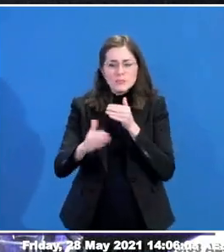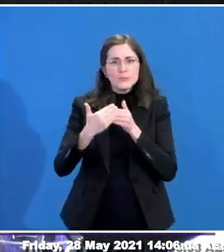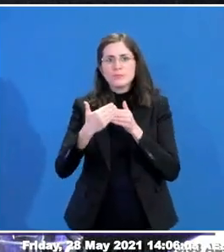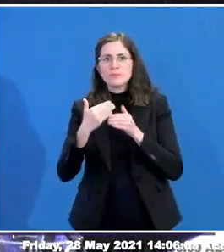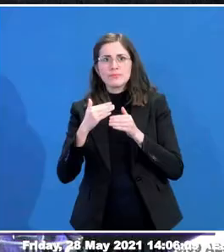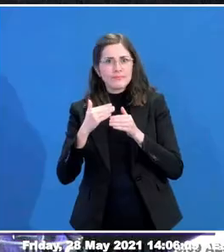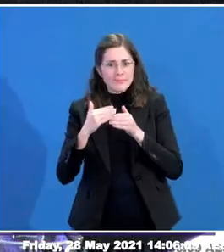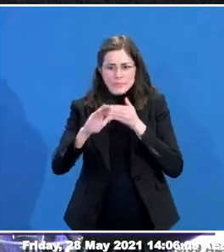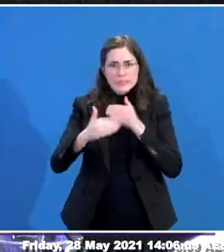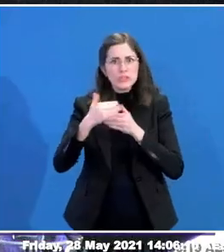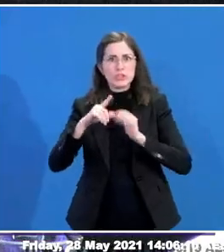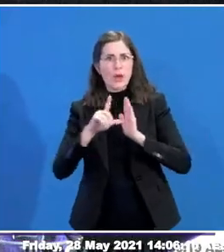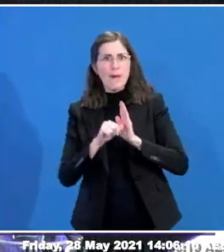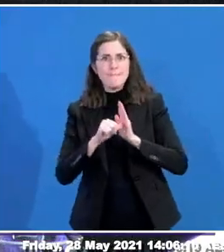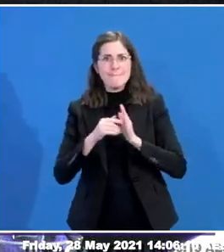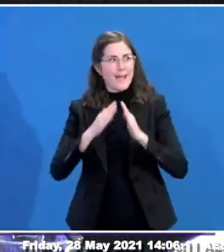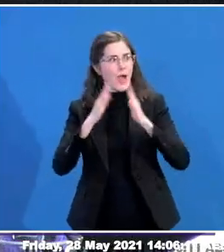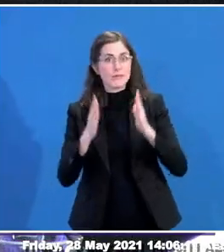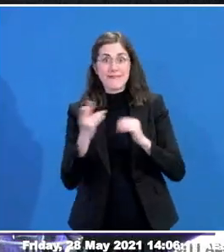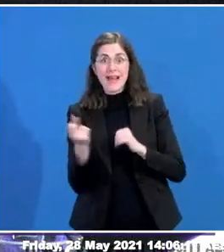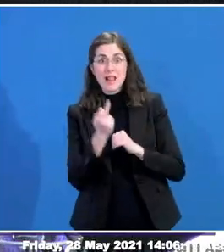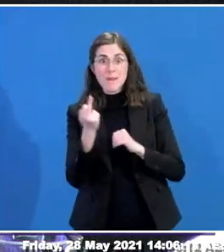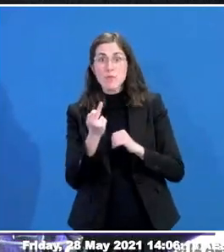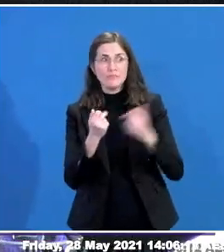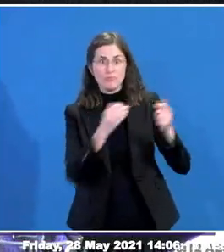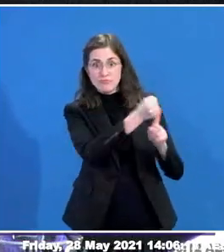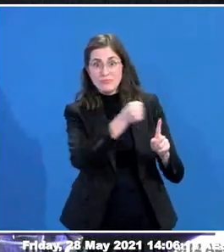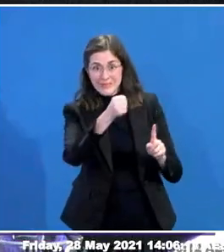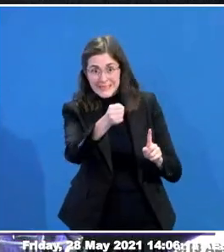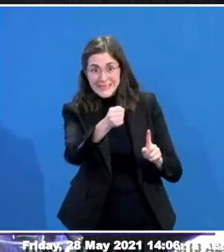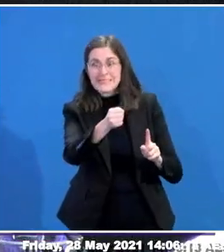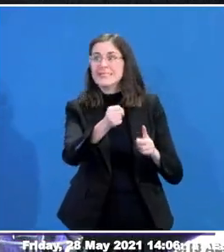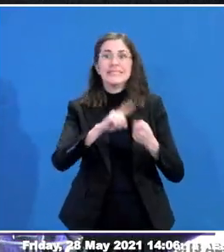options that we could use whilst we are securing a longer term accommodation.